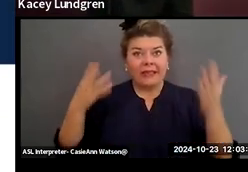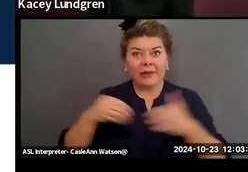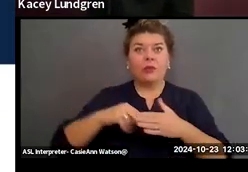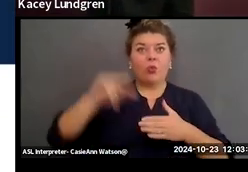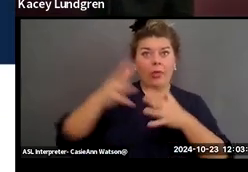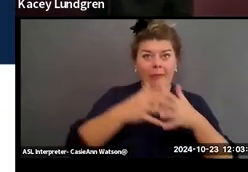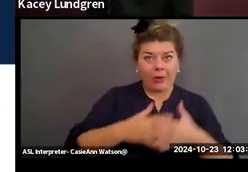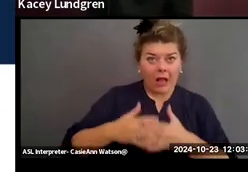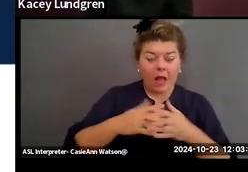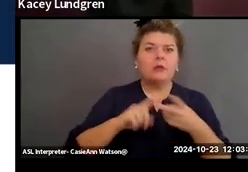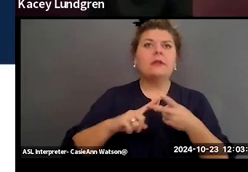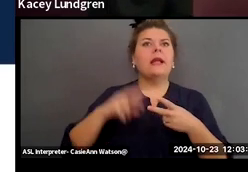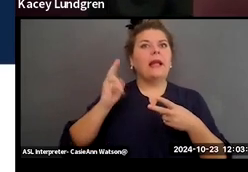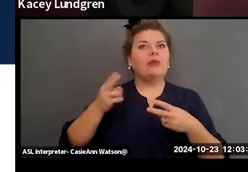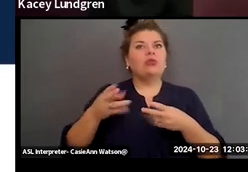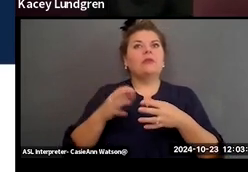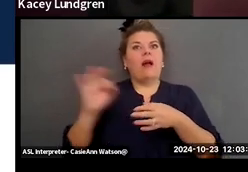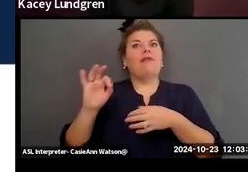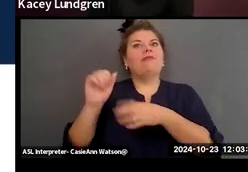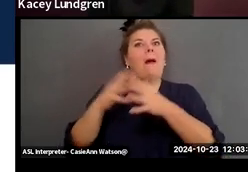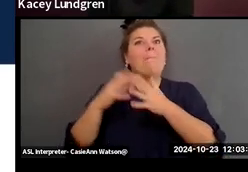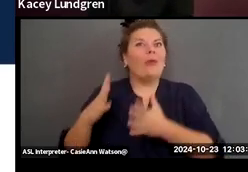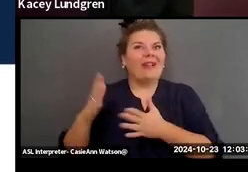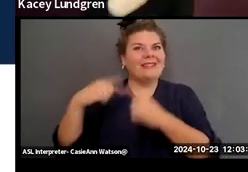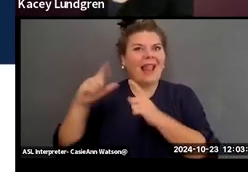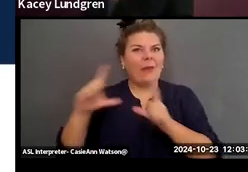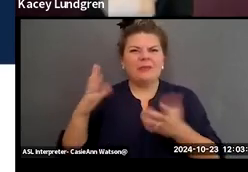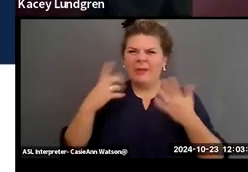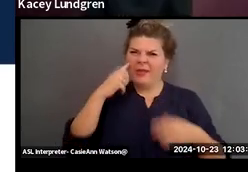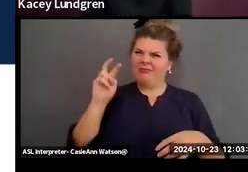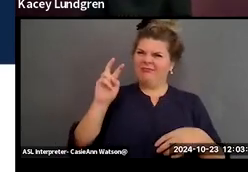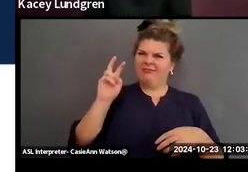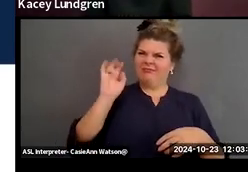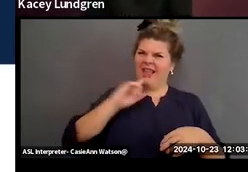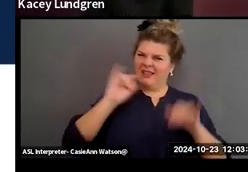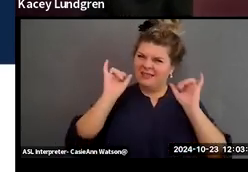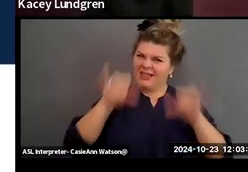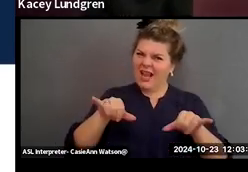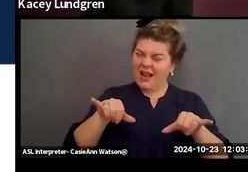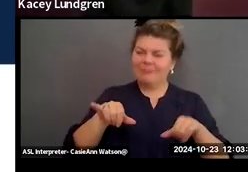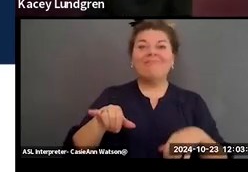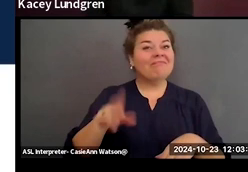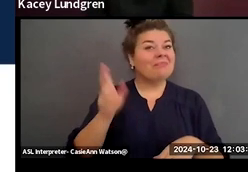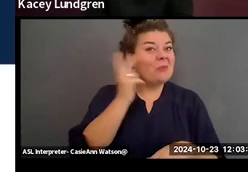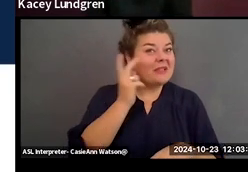and the history of American Sign Language. You may be thinking, "Isn't that the same thing?" We will find out.